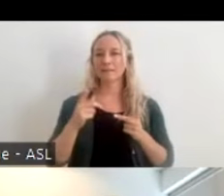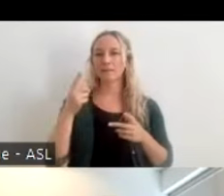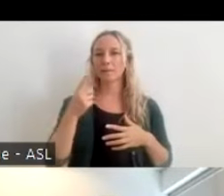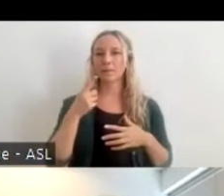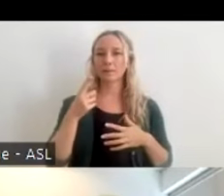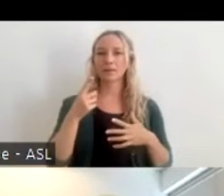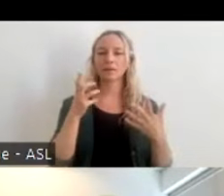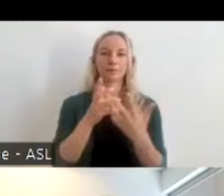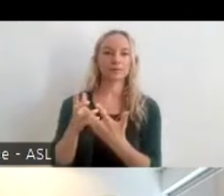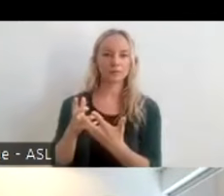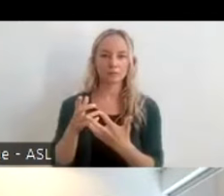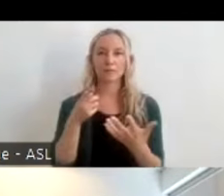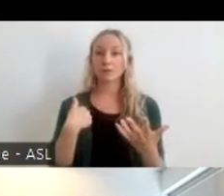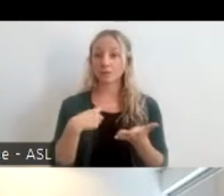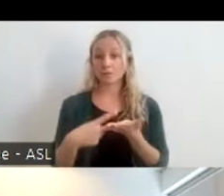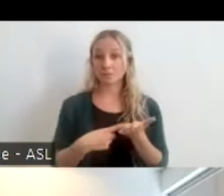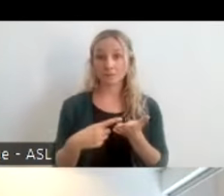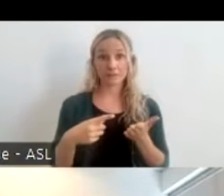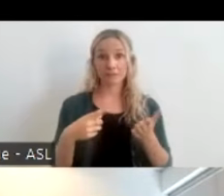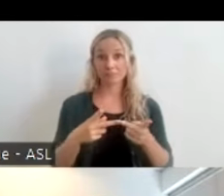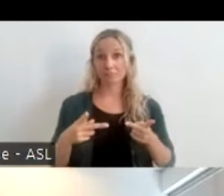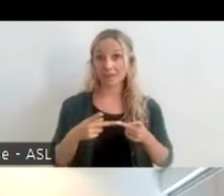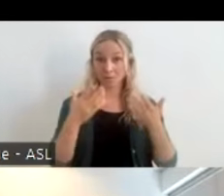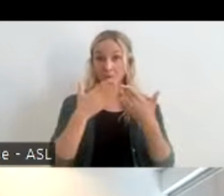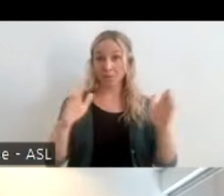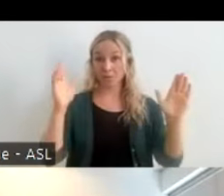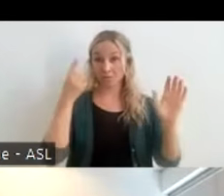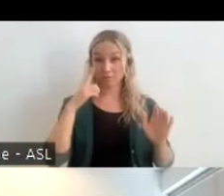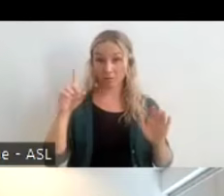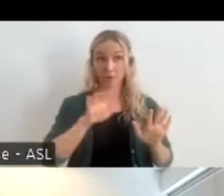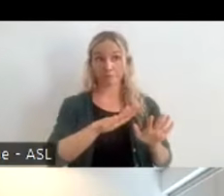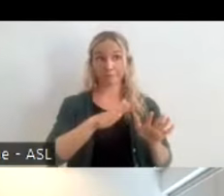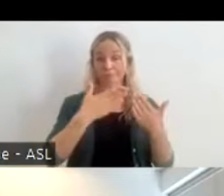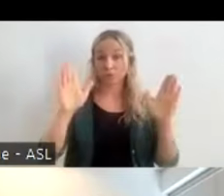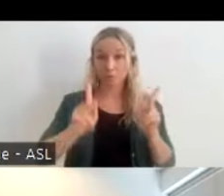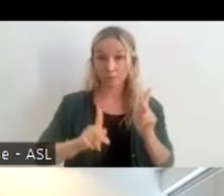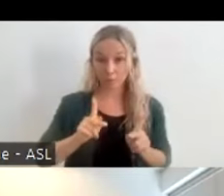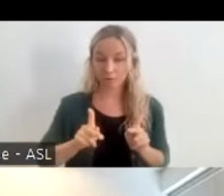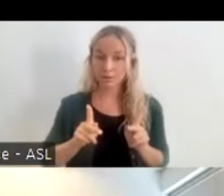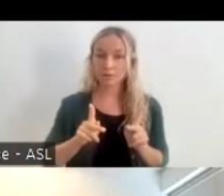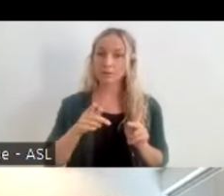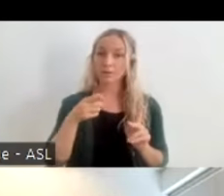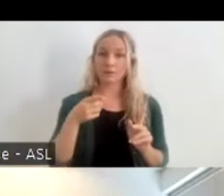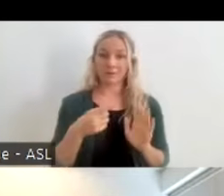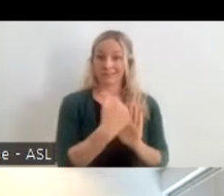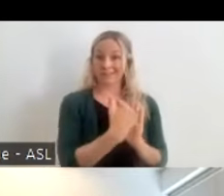exhaustive list, This is just a list that comes from the statute, So you can see the wide variety of facilities